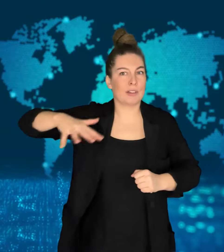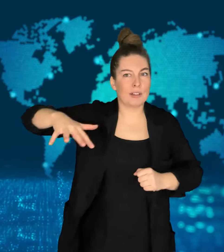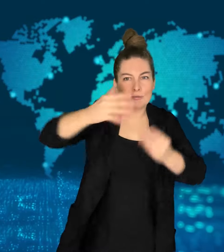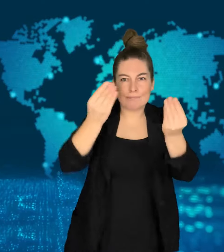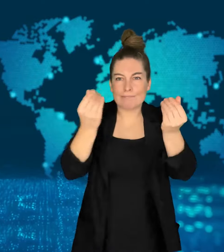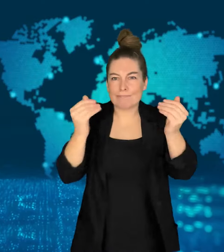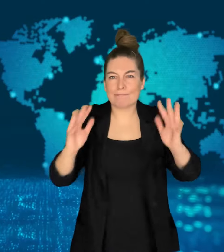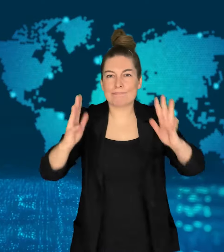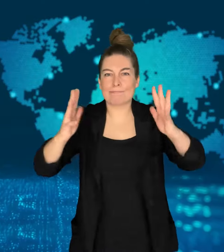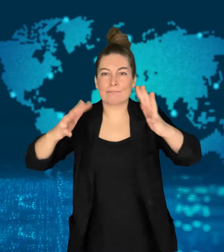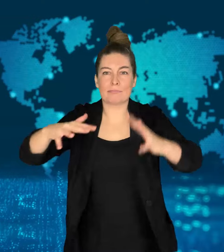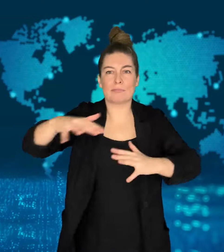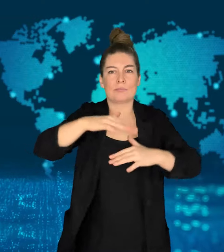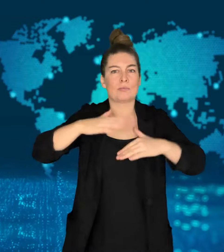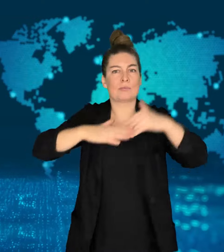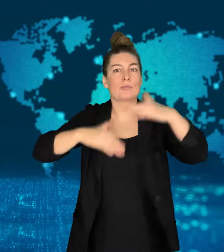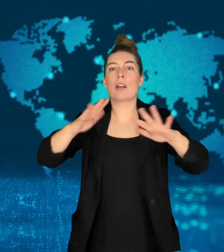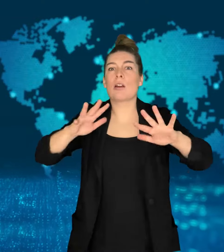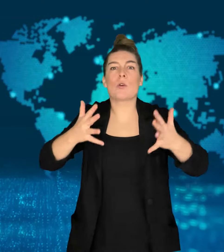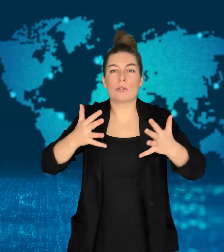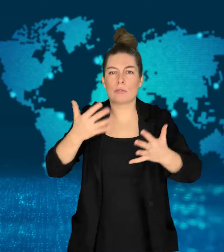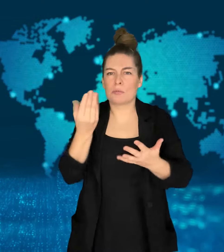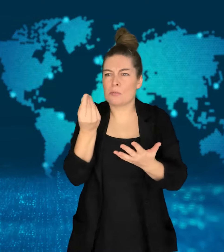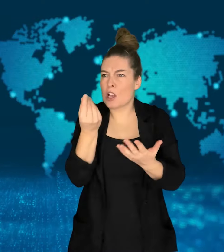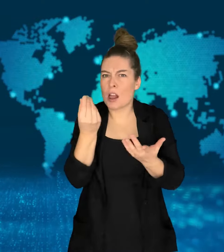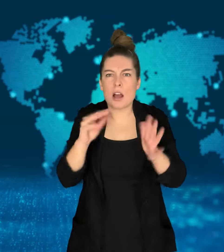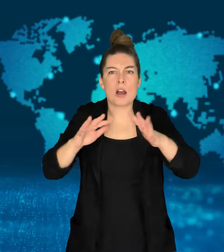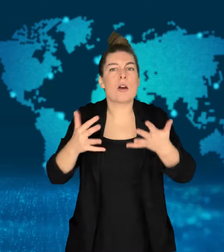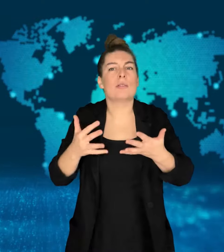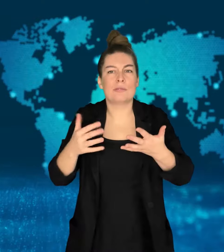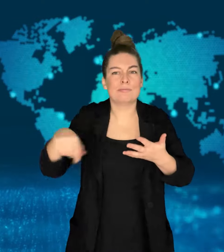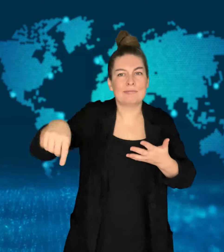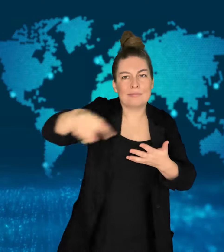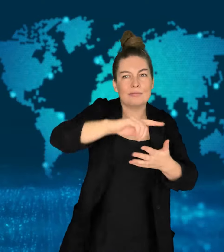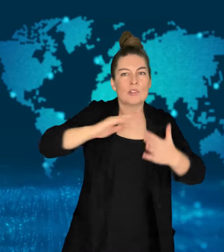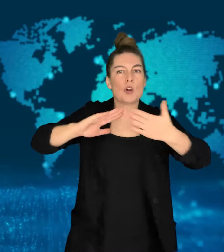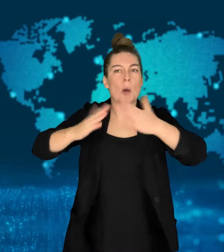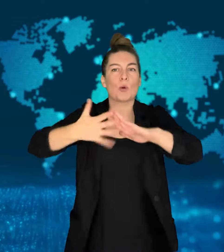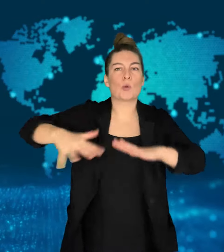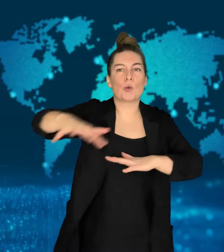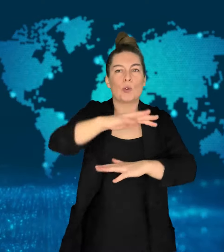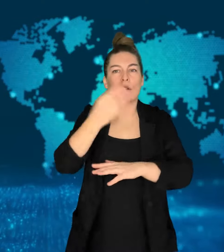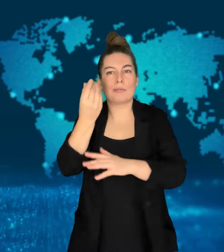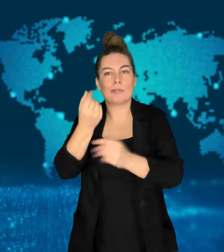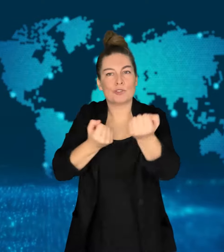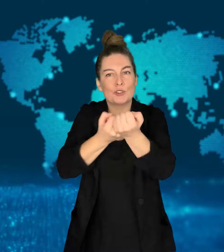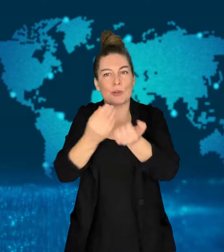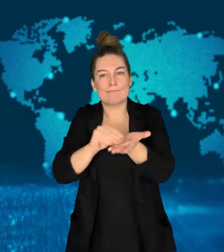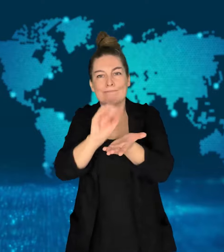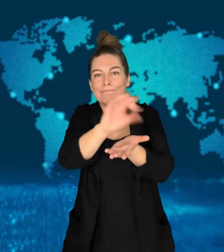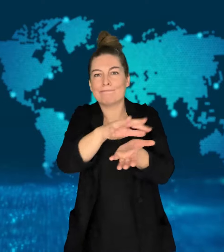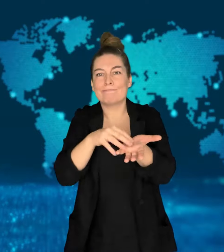The new structure is three-stories high and is made of pink sandstone.